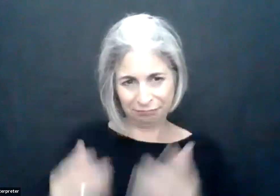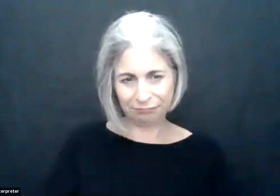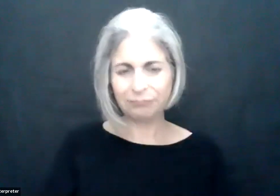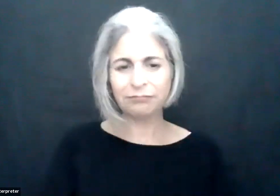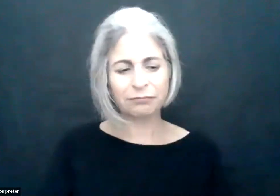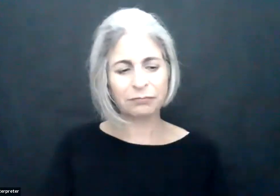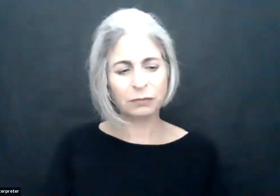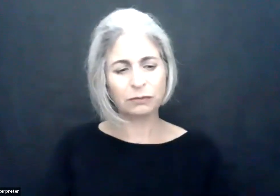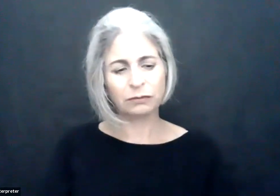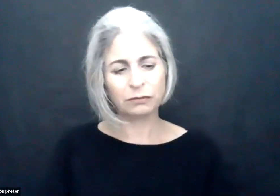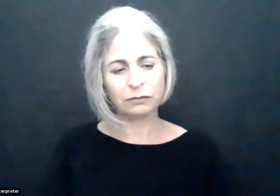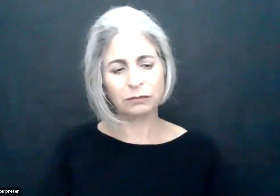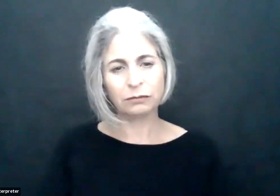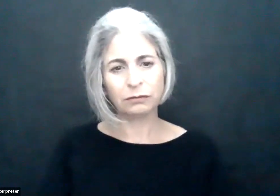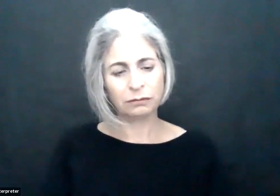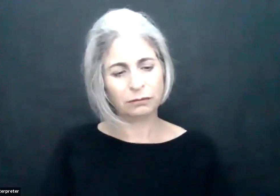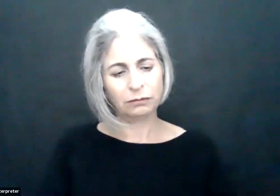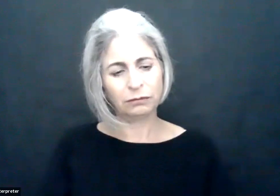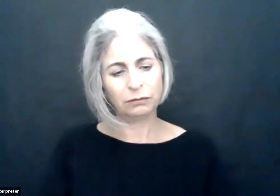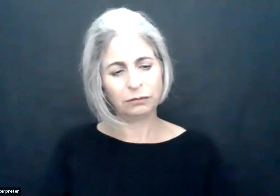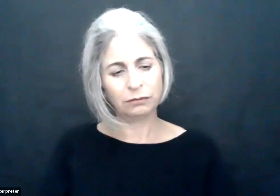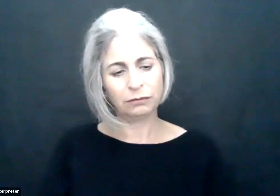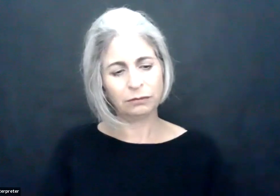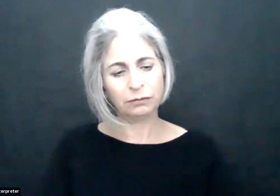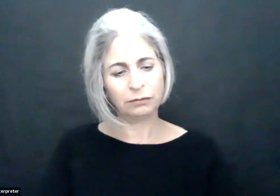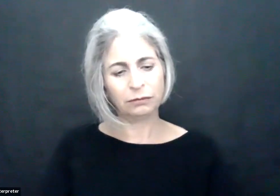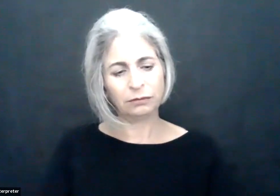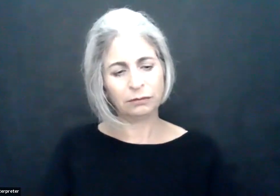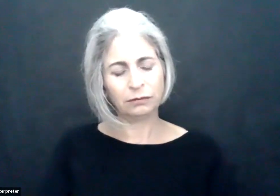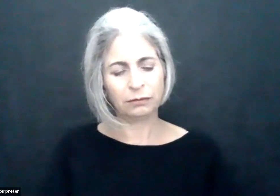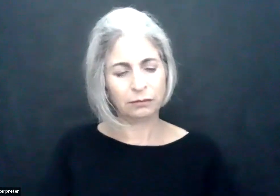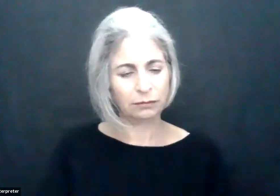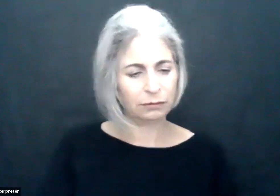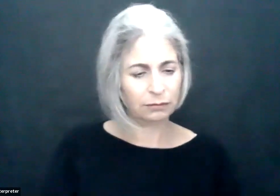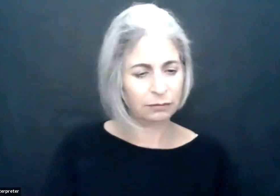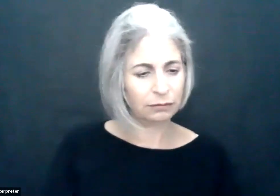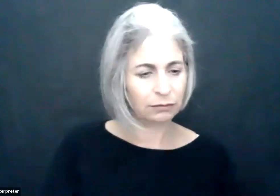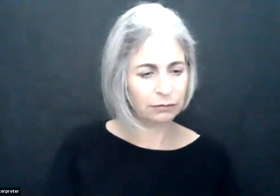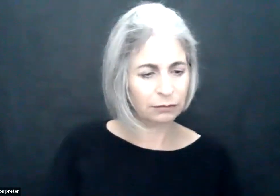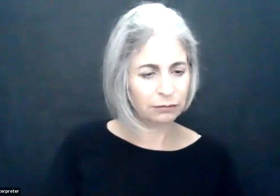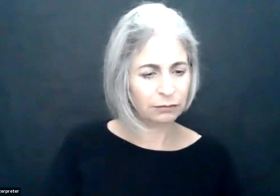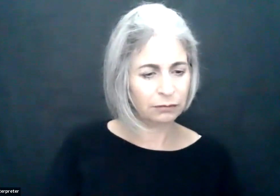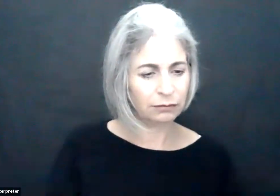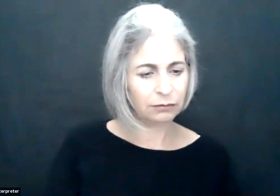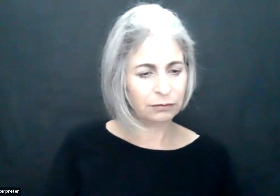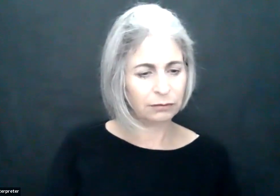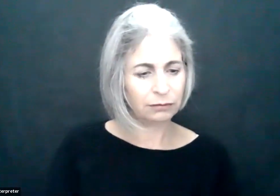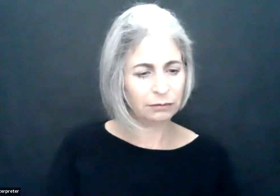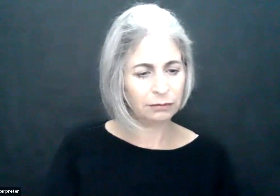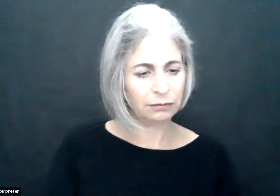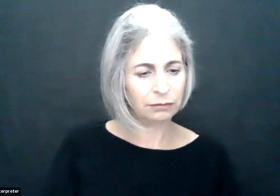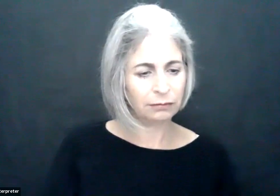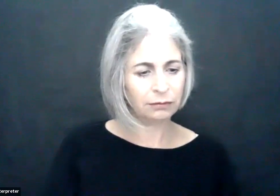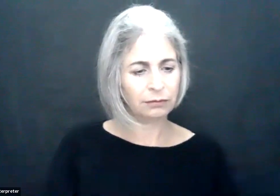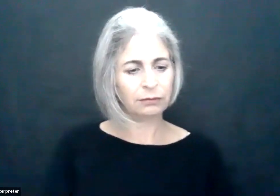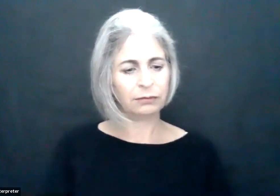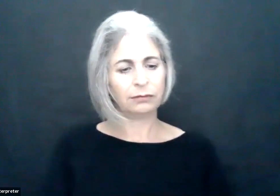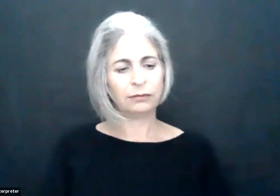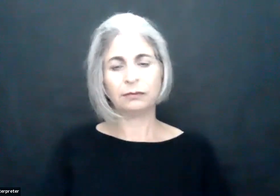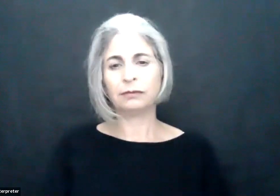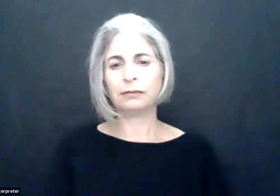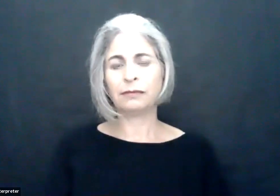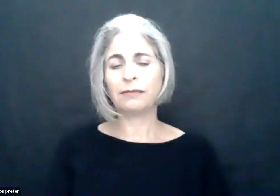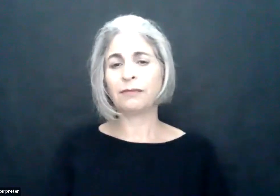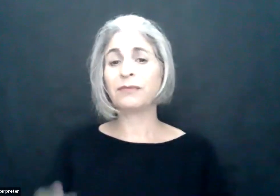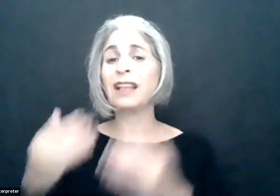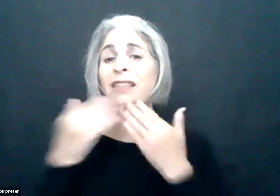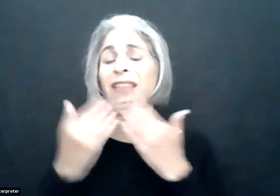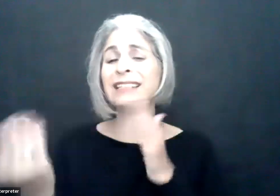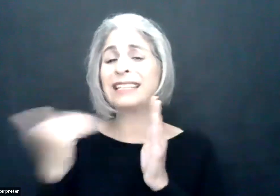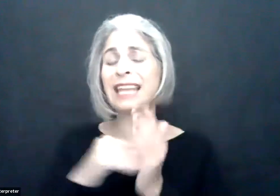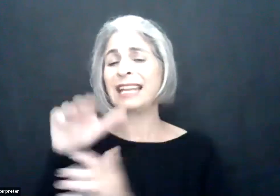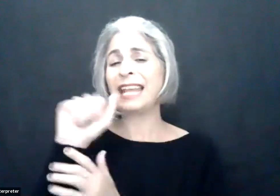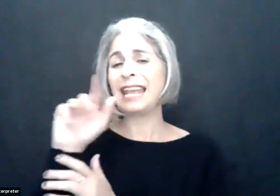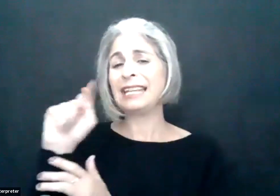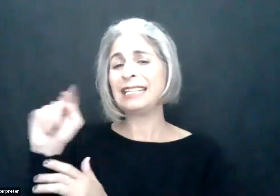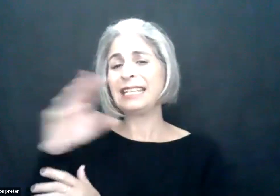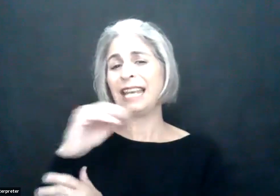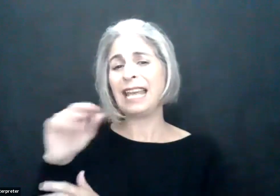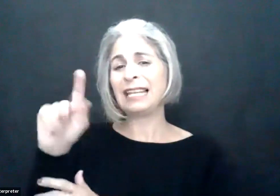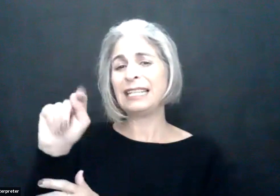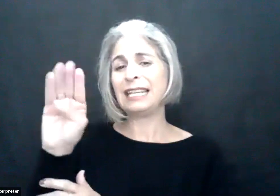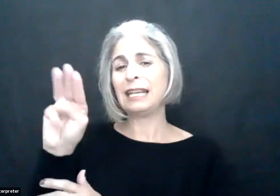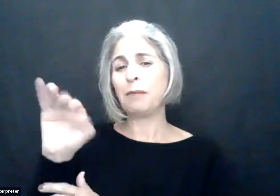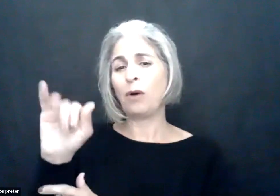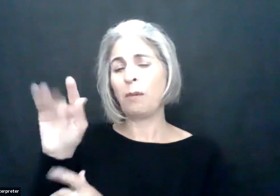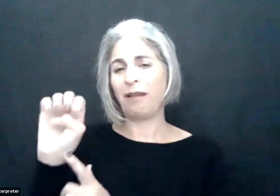leadership briefing.